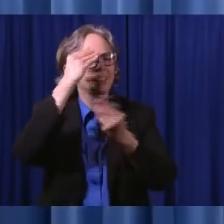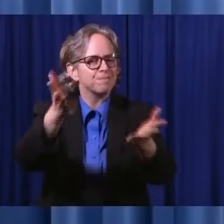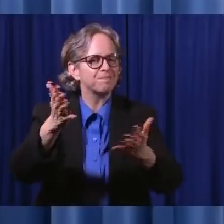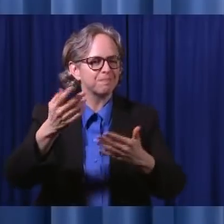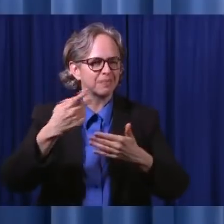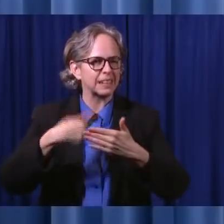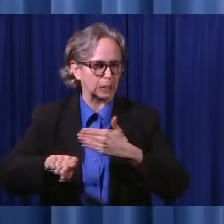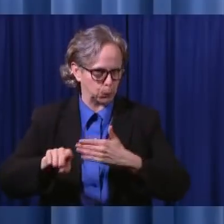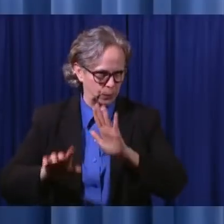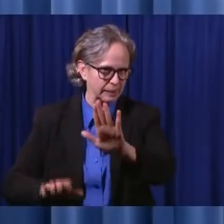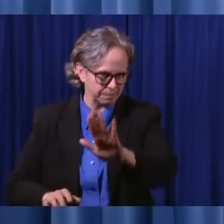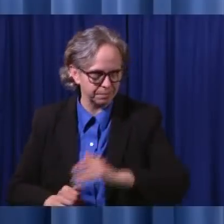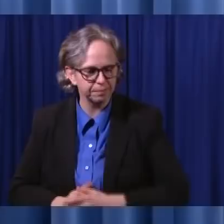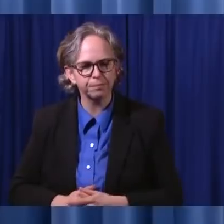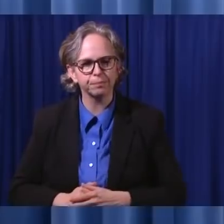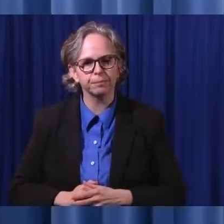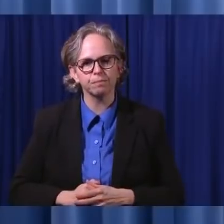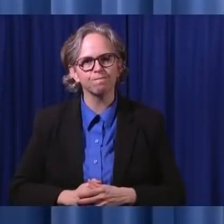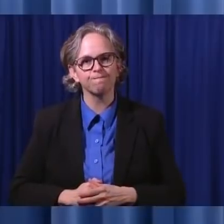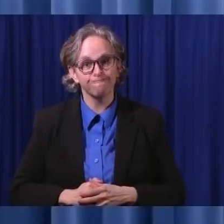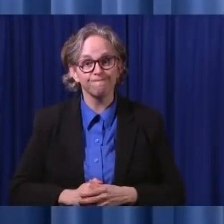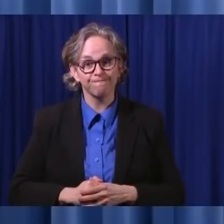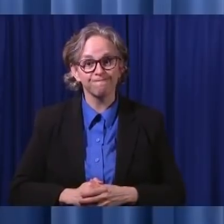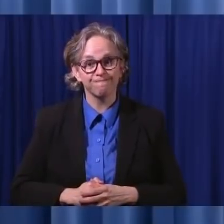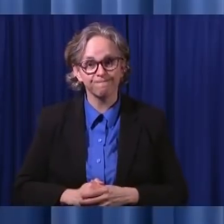THAT IS STILL BEING WORKED ON. WE WILL